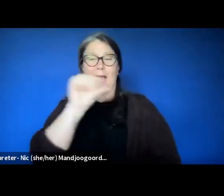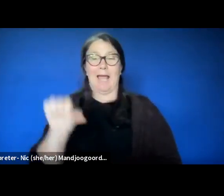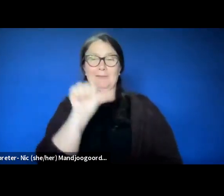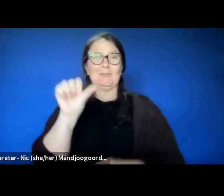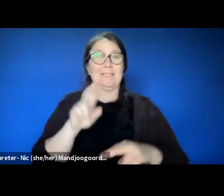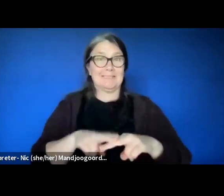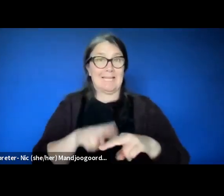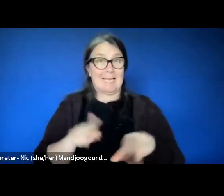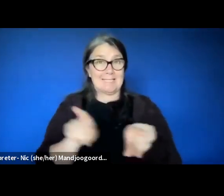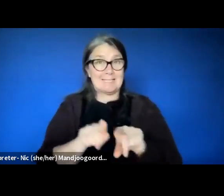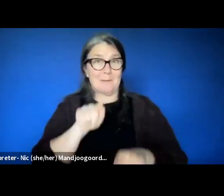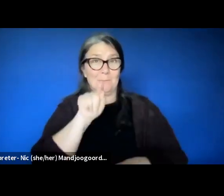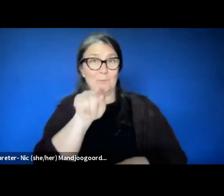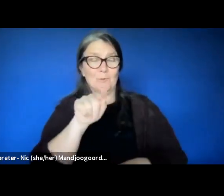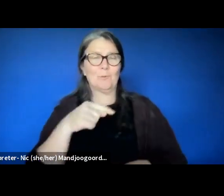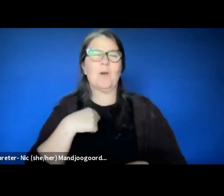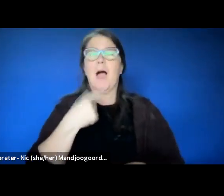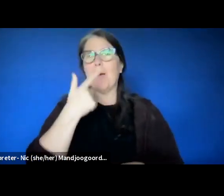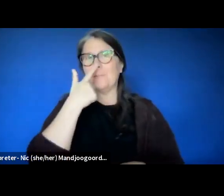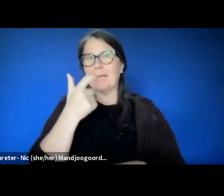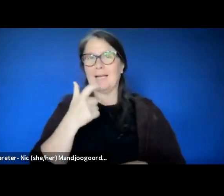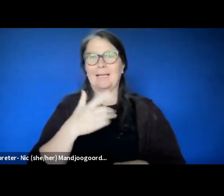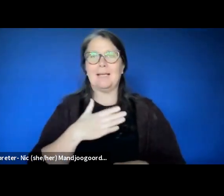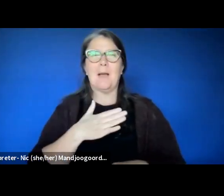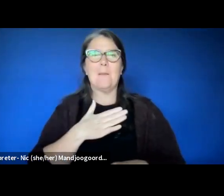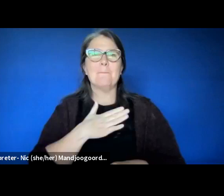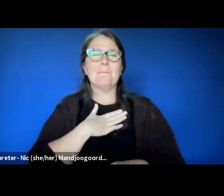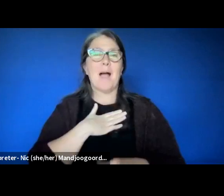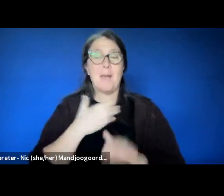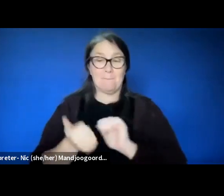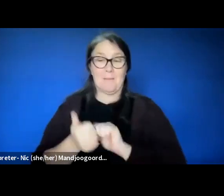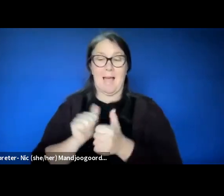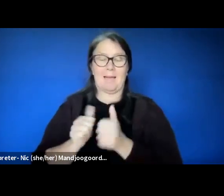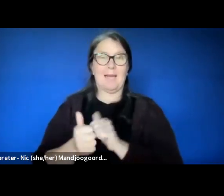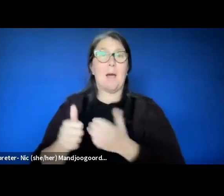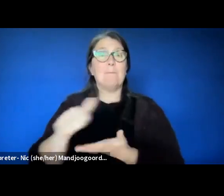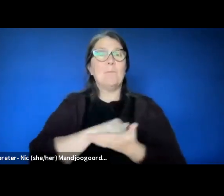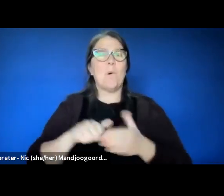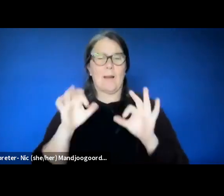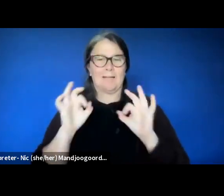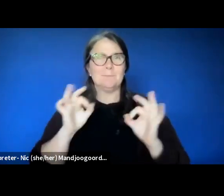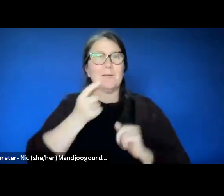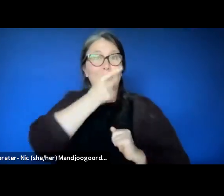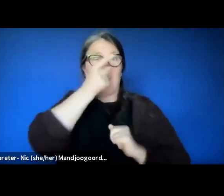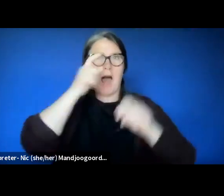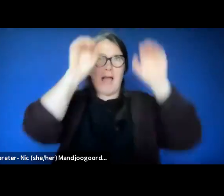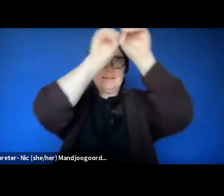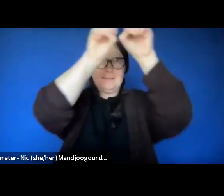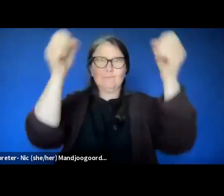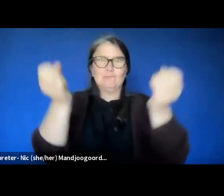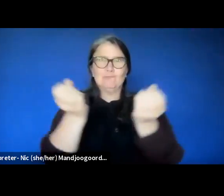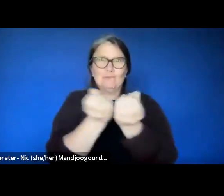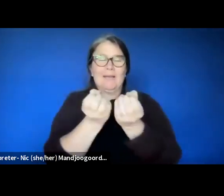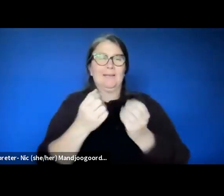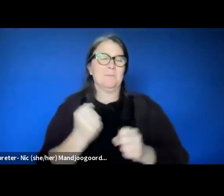and dad that I wish I'd had. my skin retain is a partner my skin retain is a partner who bought me a good quality. ring light, in case you will ring light, in case you were wondering.